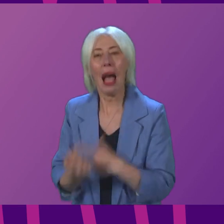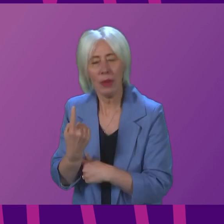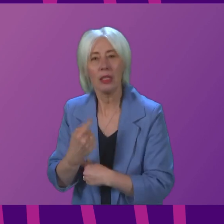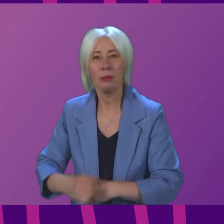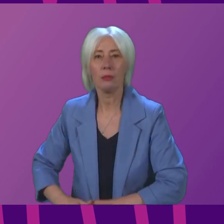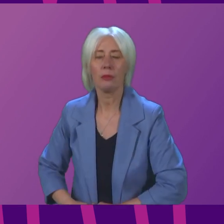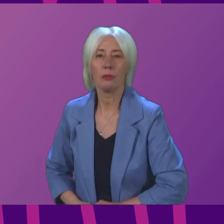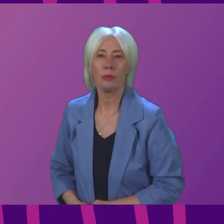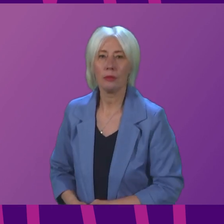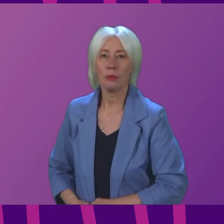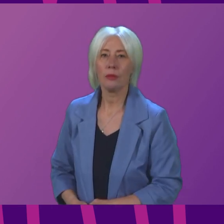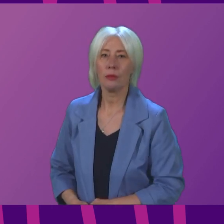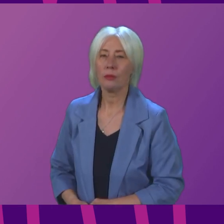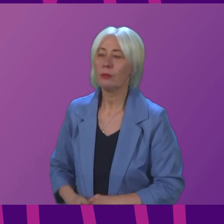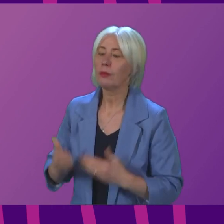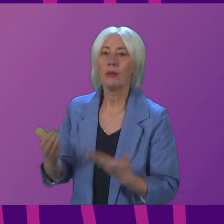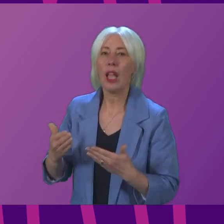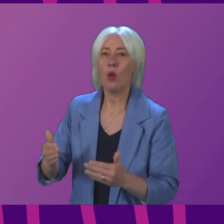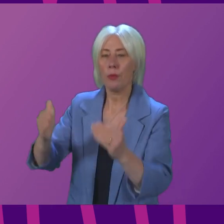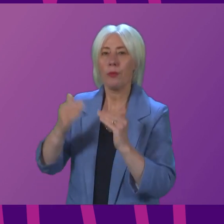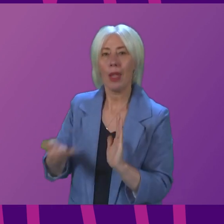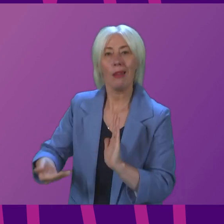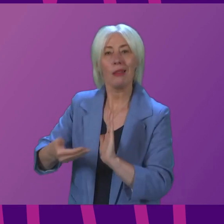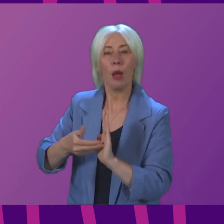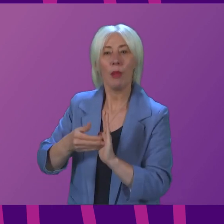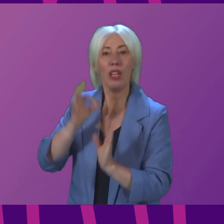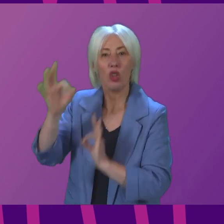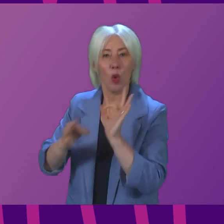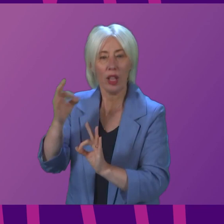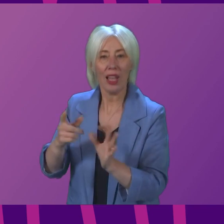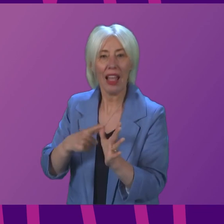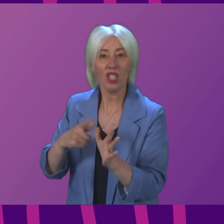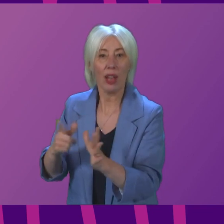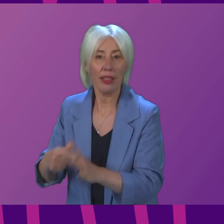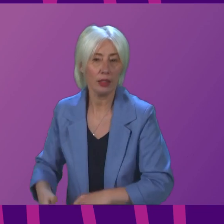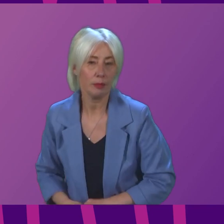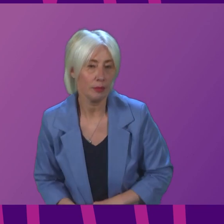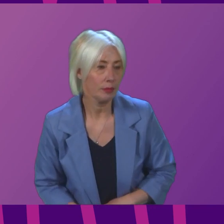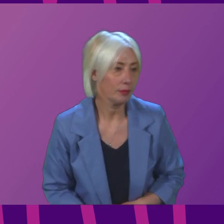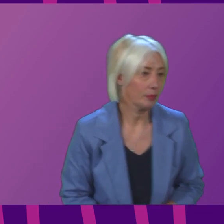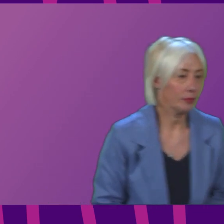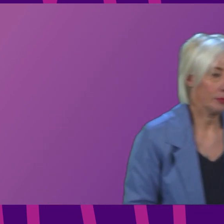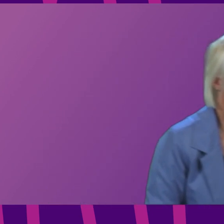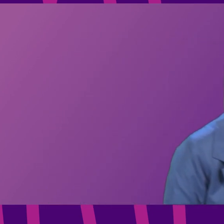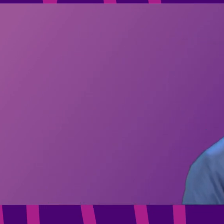We move to supplementary questions.